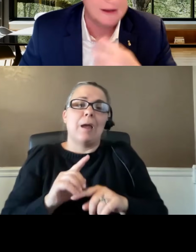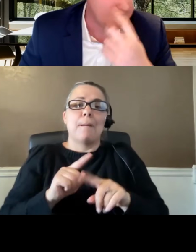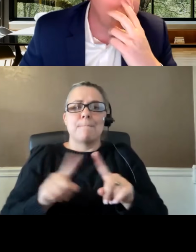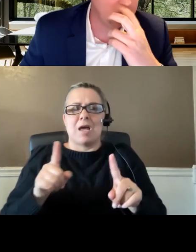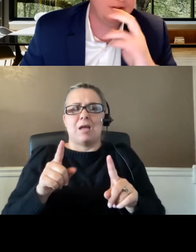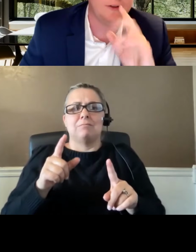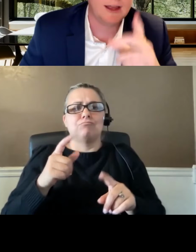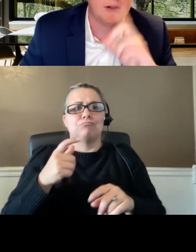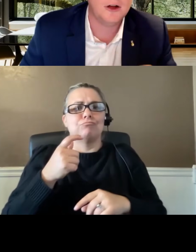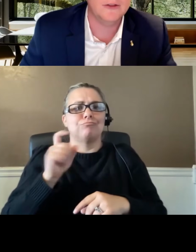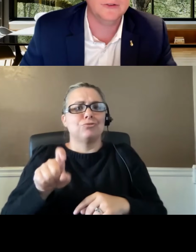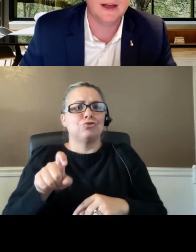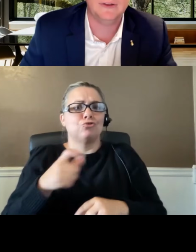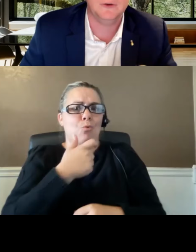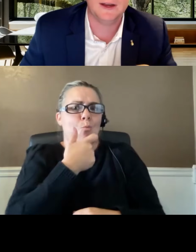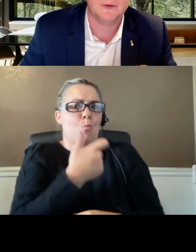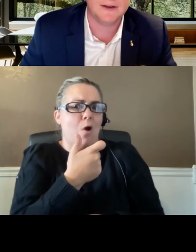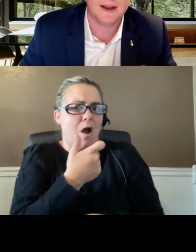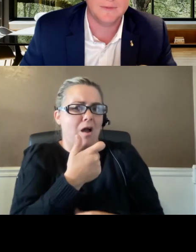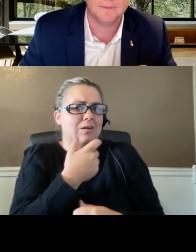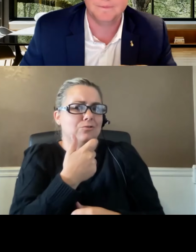Just a reason to kind of call those out as you're reading through that document.